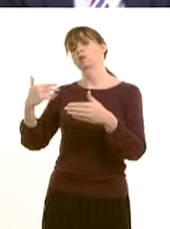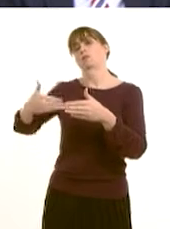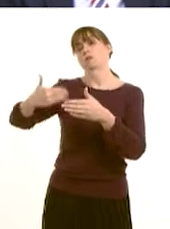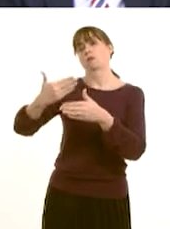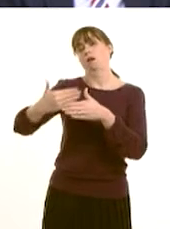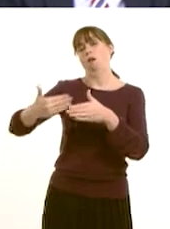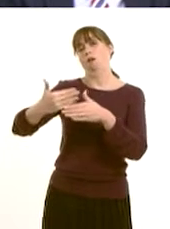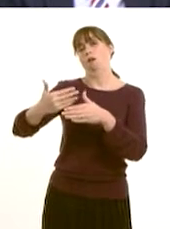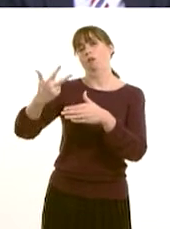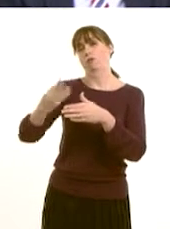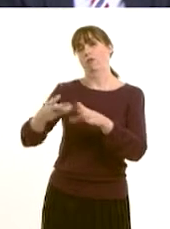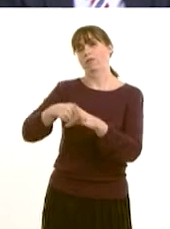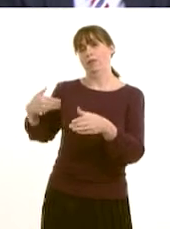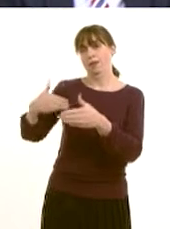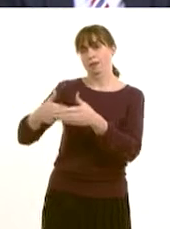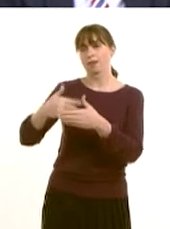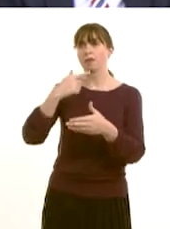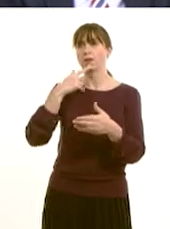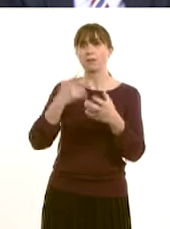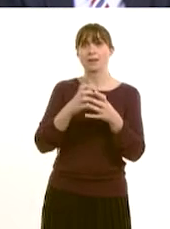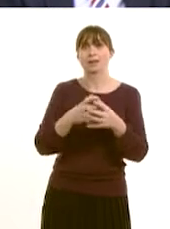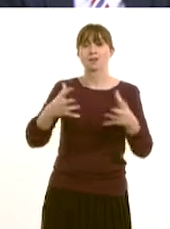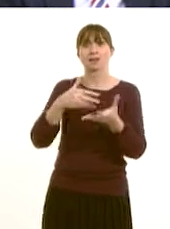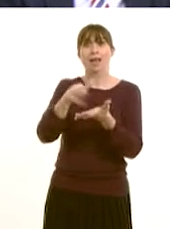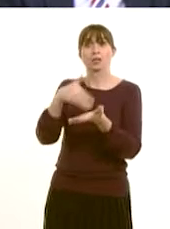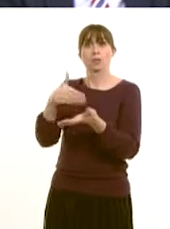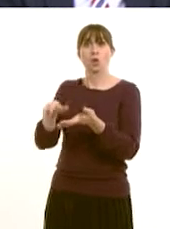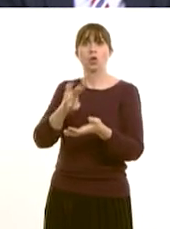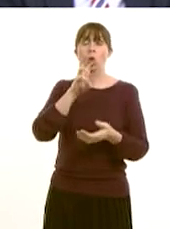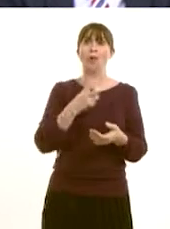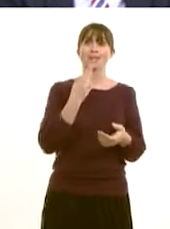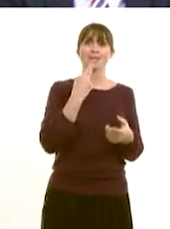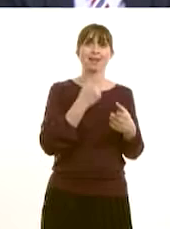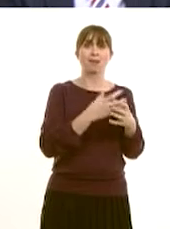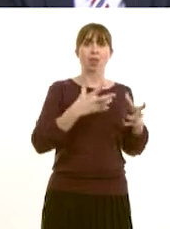nations and regions saw an increase in exports, but Wales had the second largest fall at 8.6